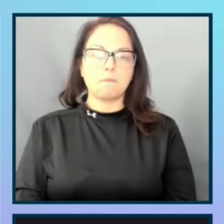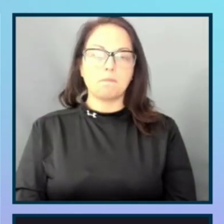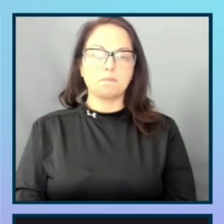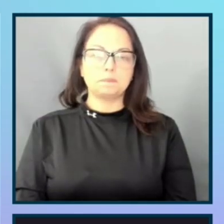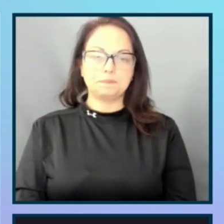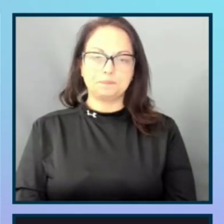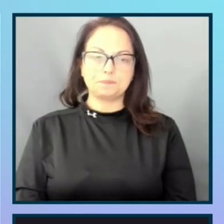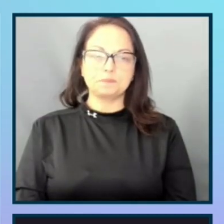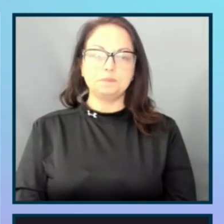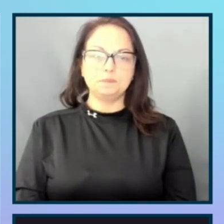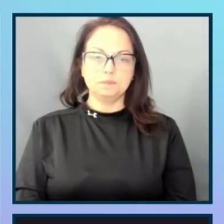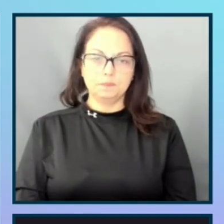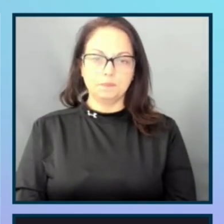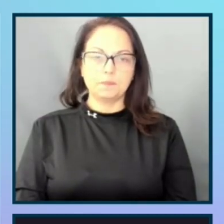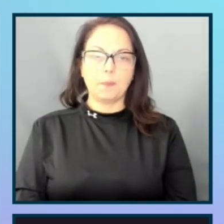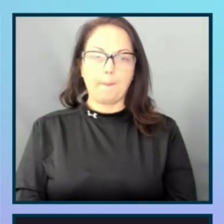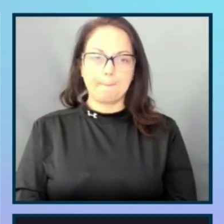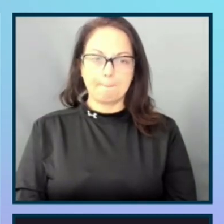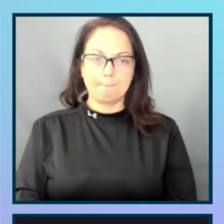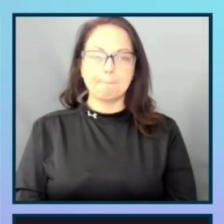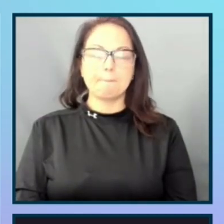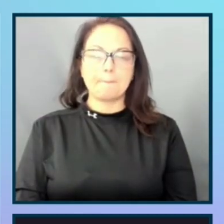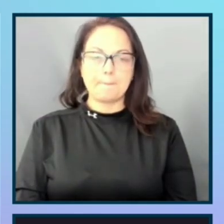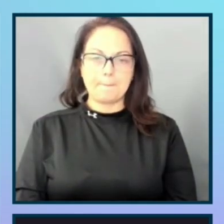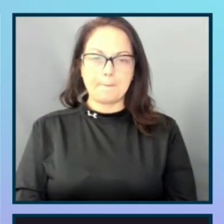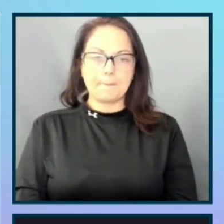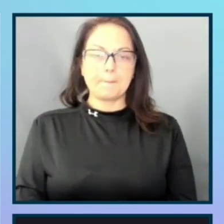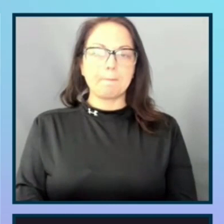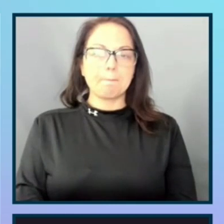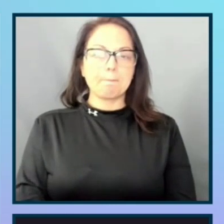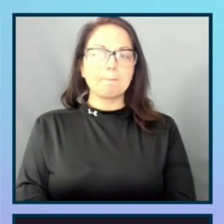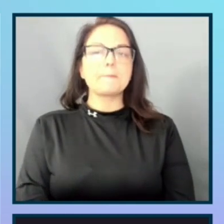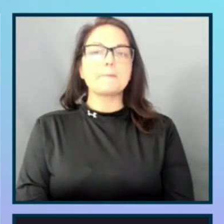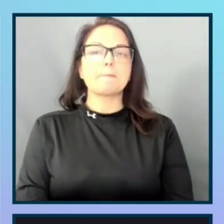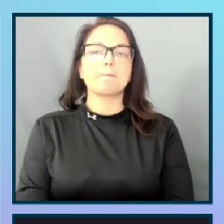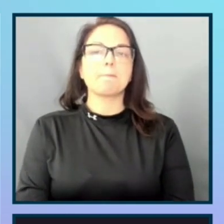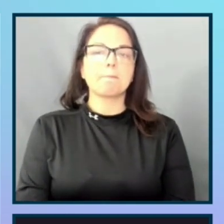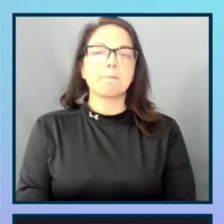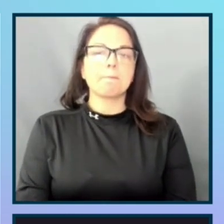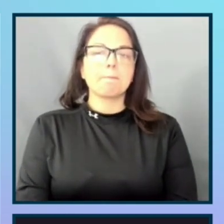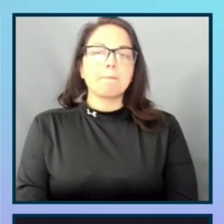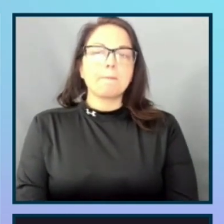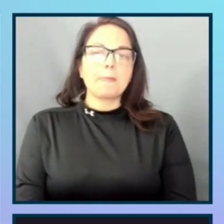And this type of model is self perpetuating. It's highly destructive and it's incredibly common.